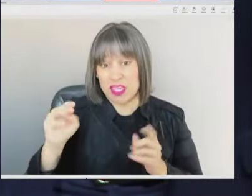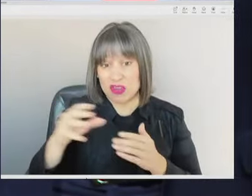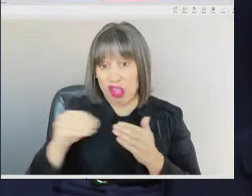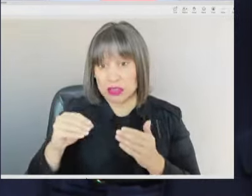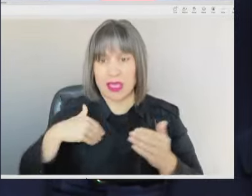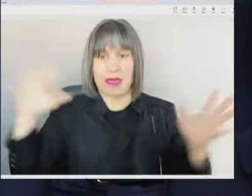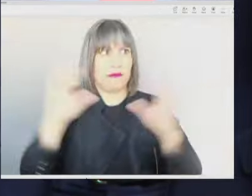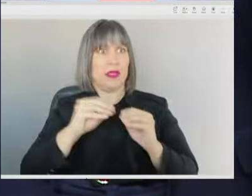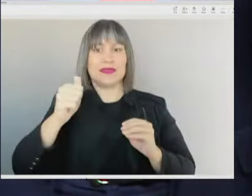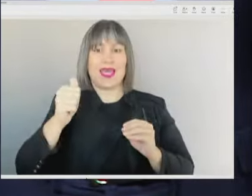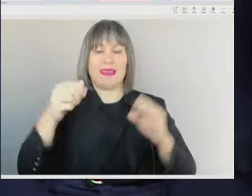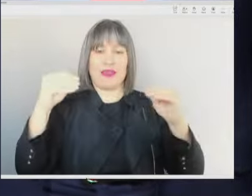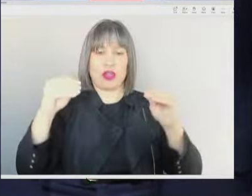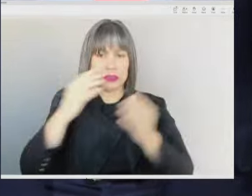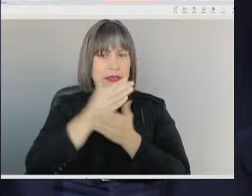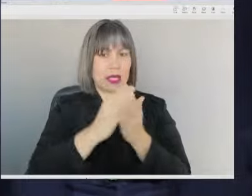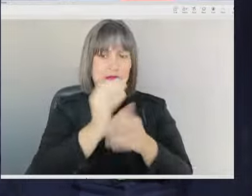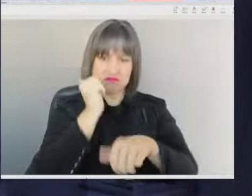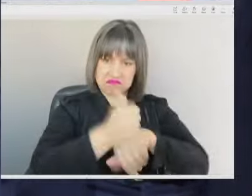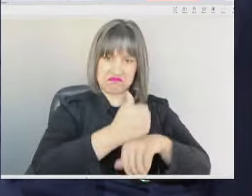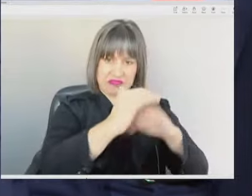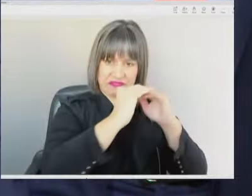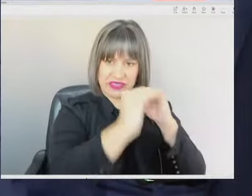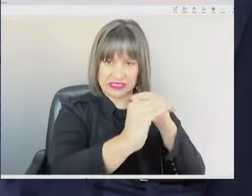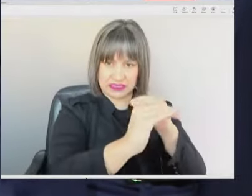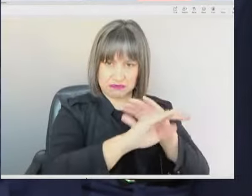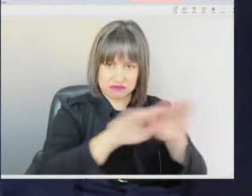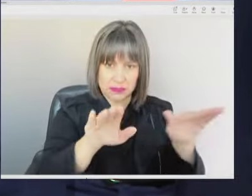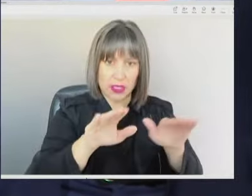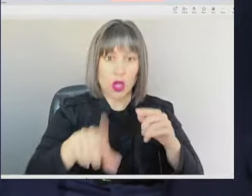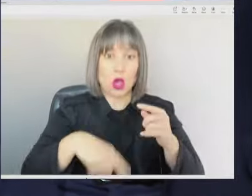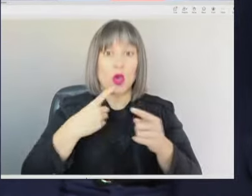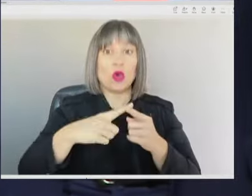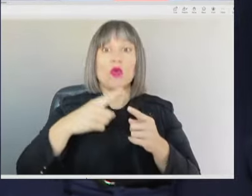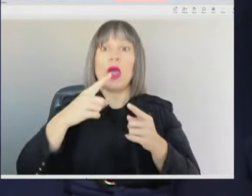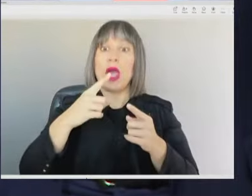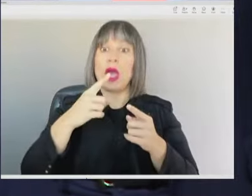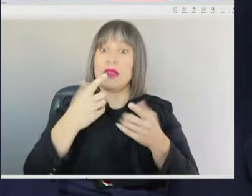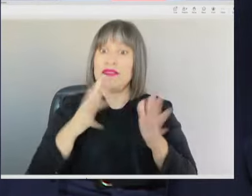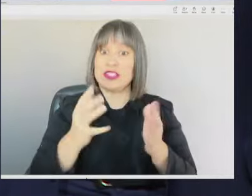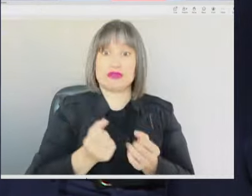of them are fixed. And so when you get down to two millions exactly, that is for -- they're getting,